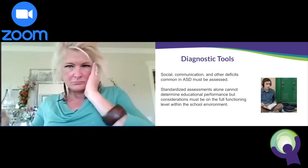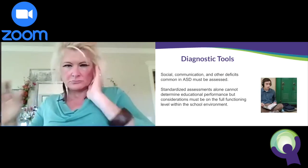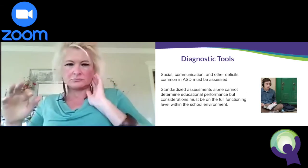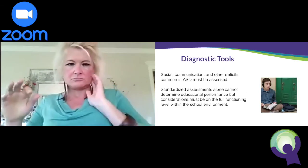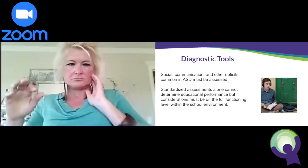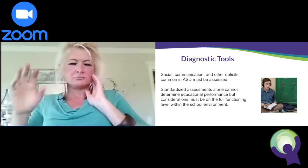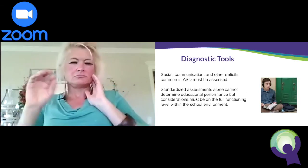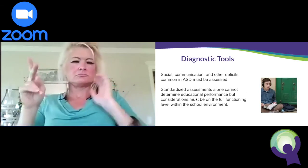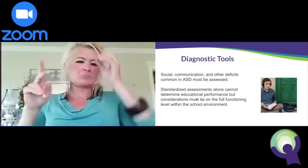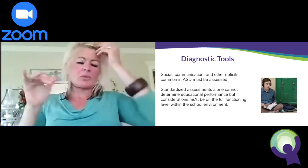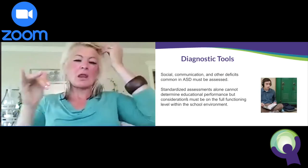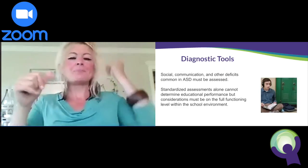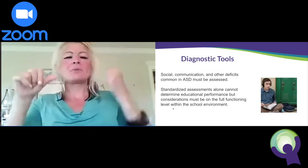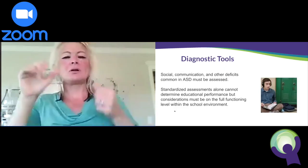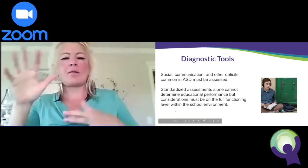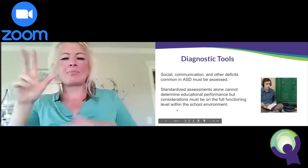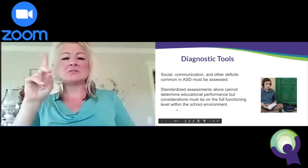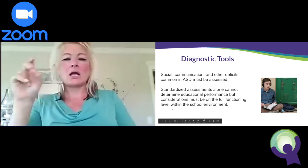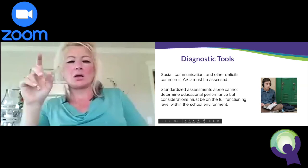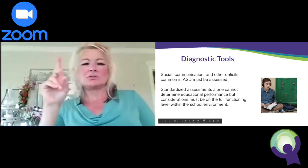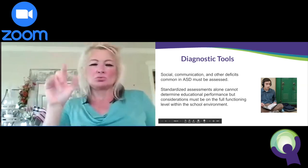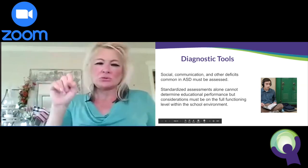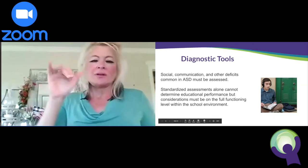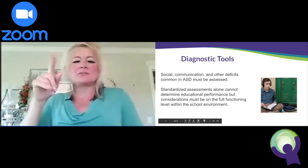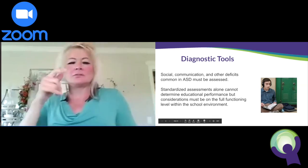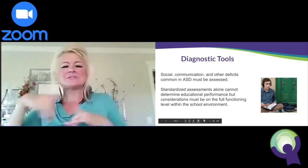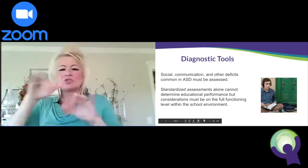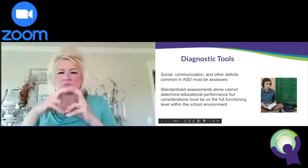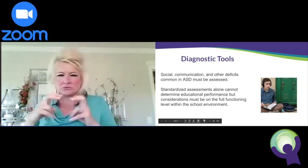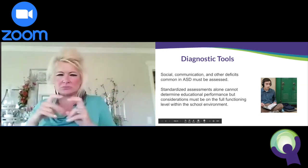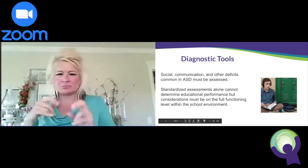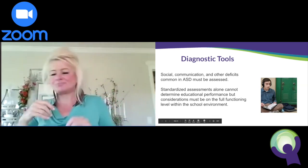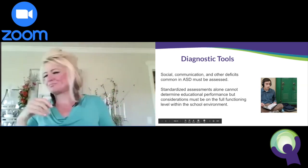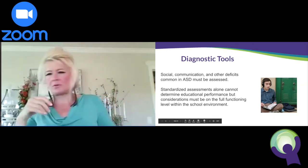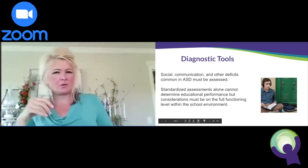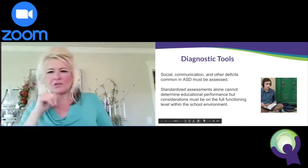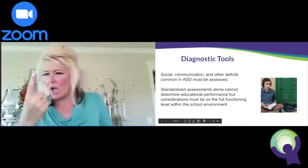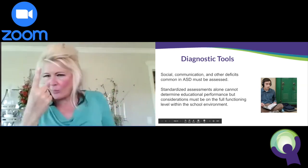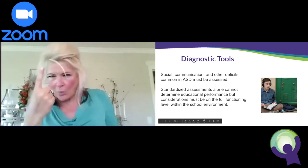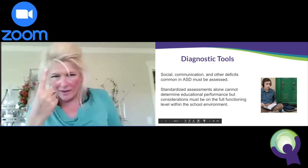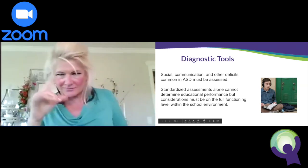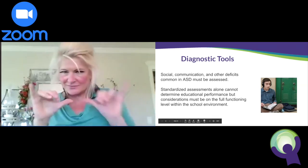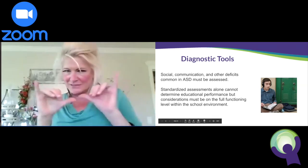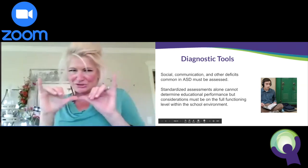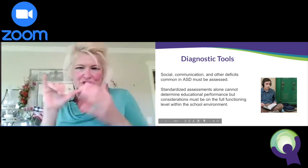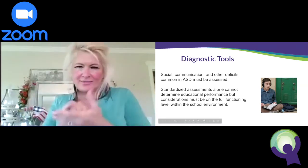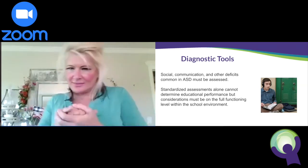All right, the diagnosis. Diagnostic tools...